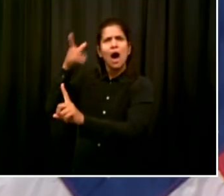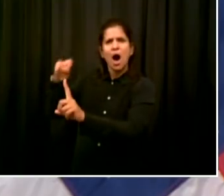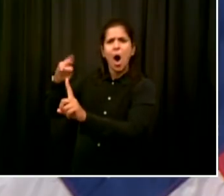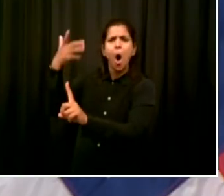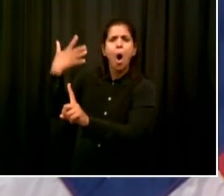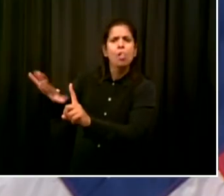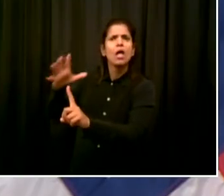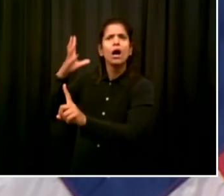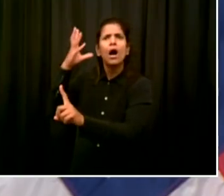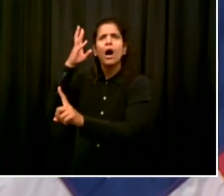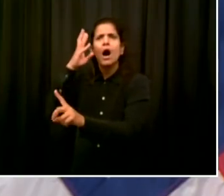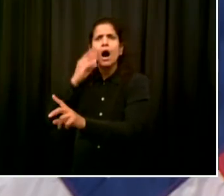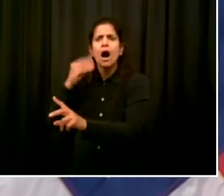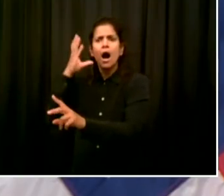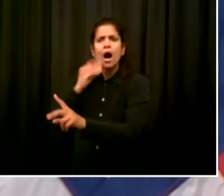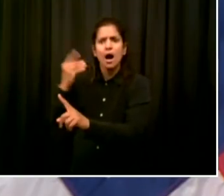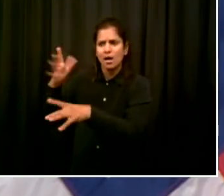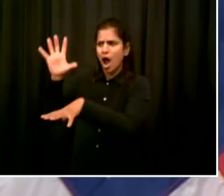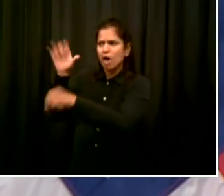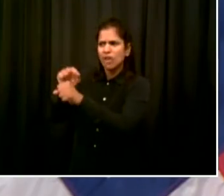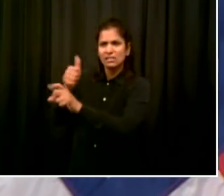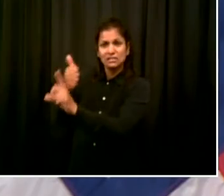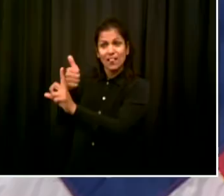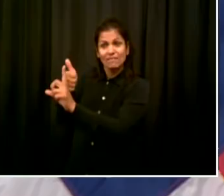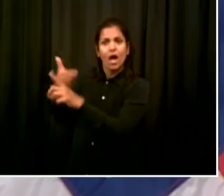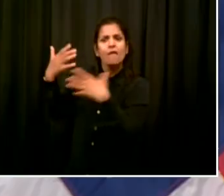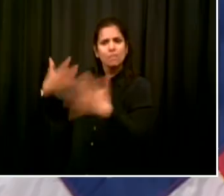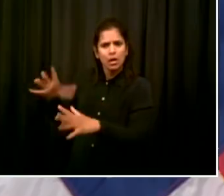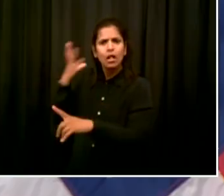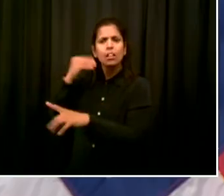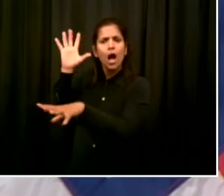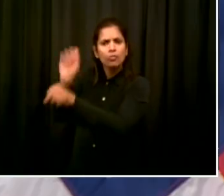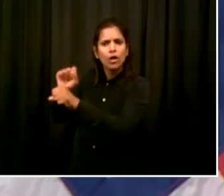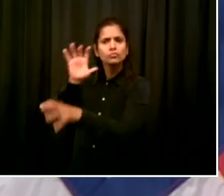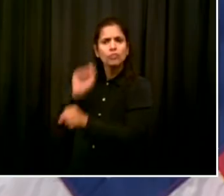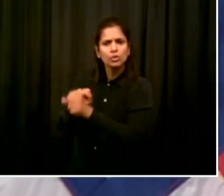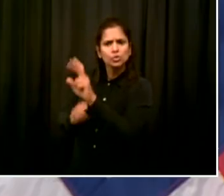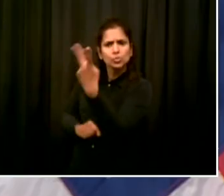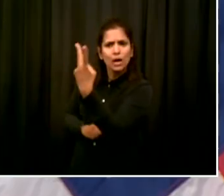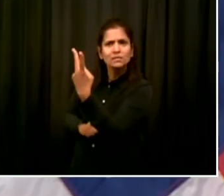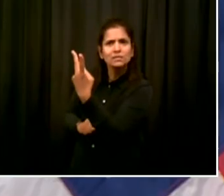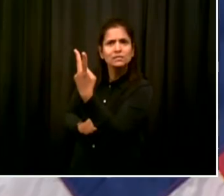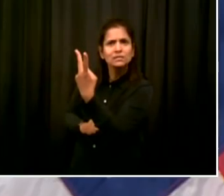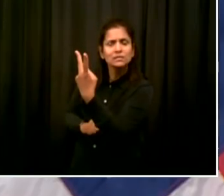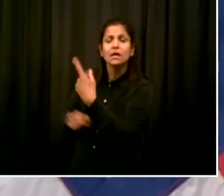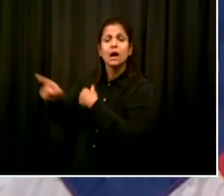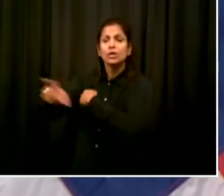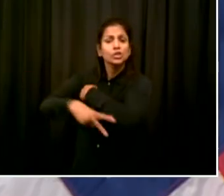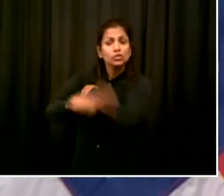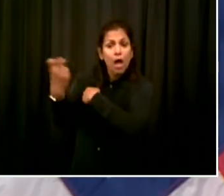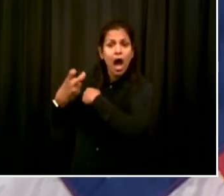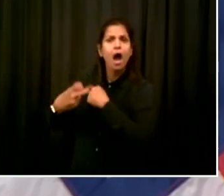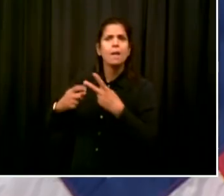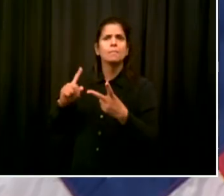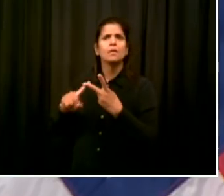SOMEBODY . THAT SOPERN AHS TO OPEN CASES . A ROBBERY AT KNIFE POINT, GRAND